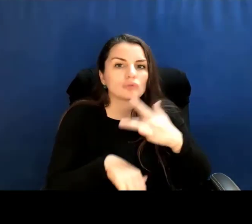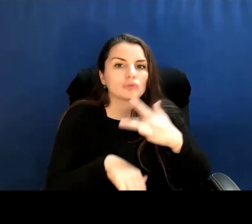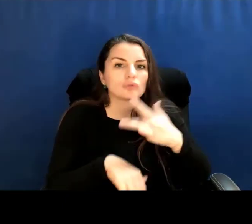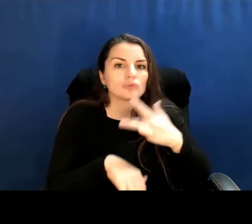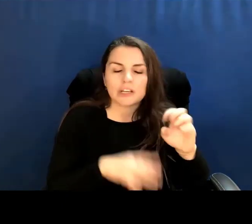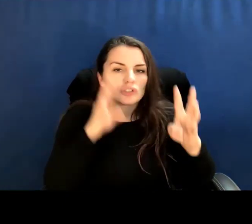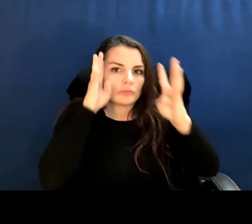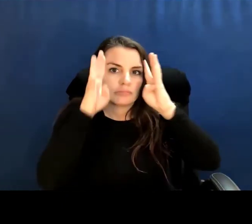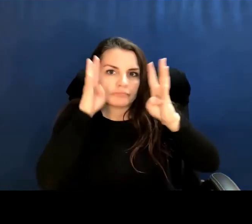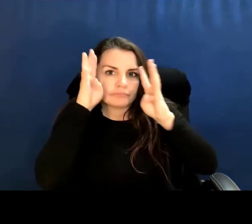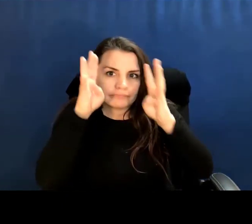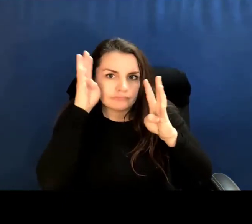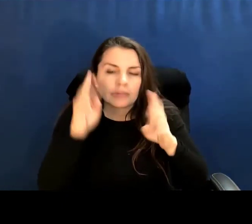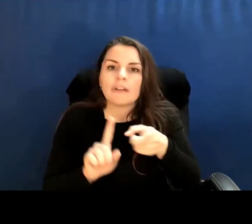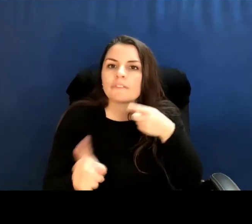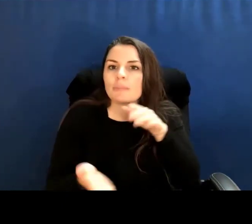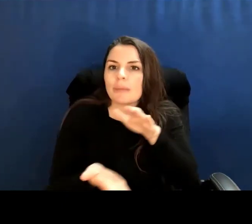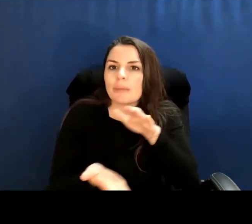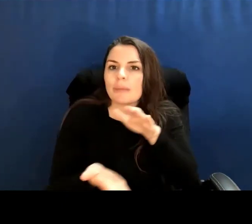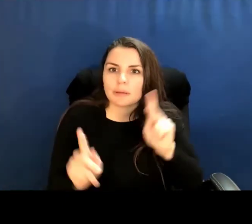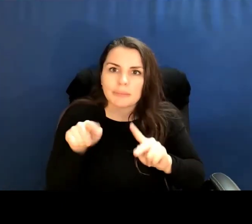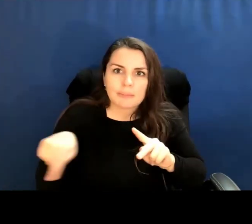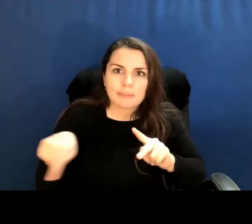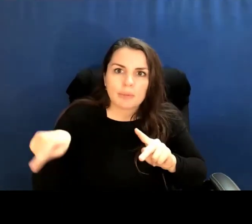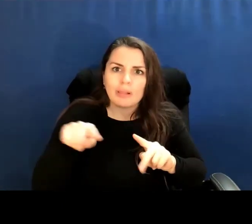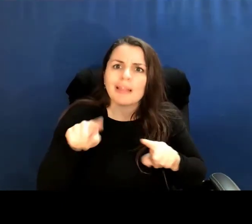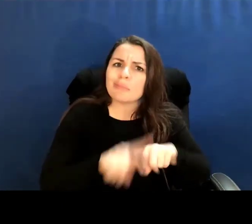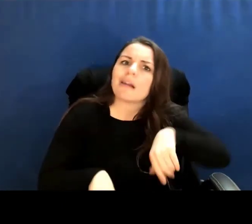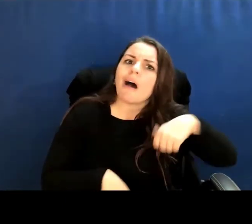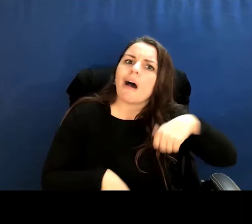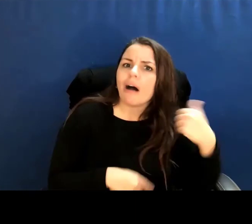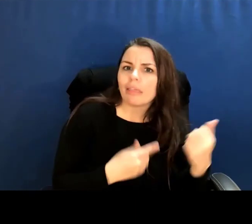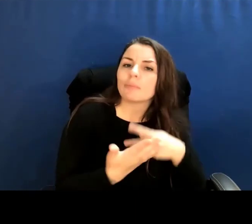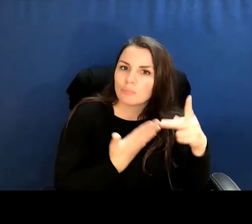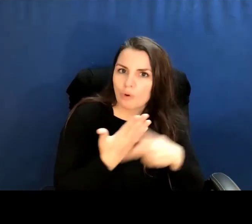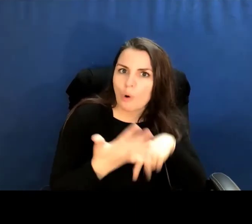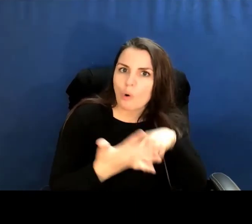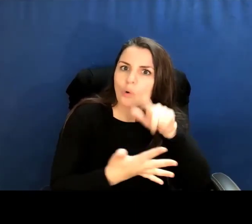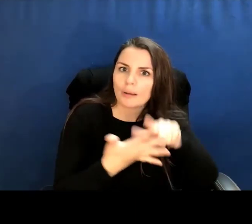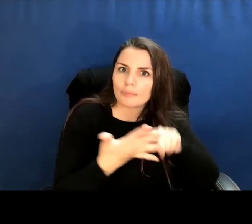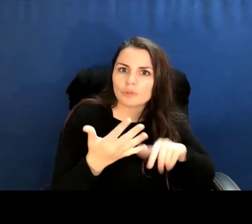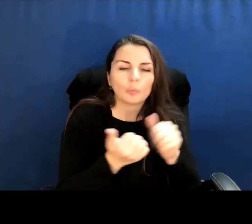development ideas from academics. There are a number of programs across various Institutes and Centers at NIH